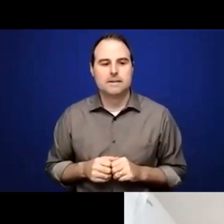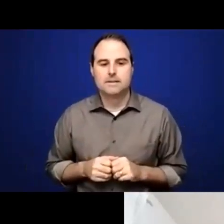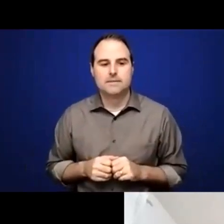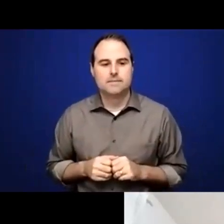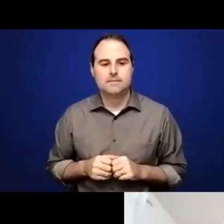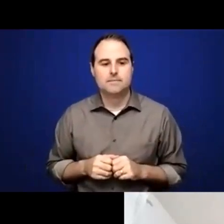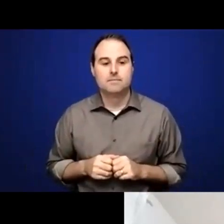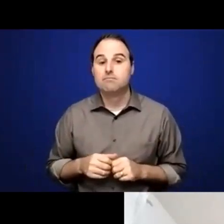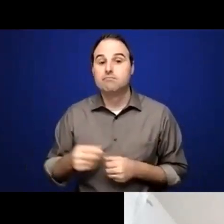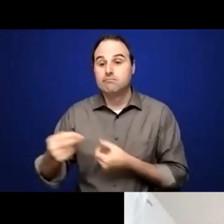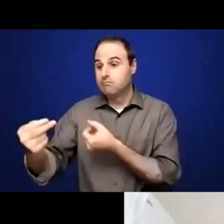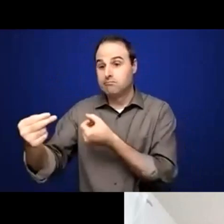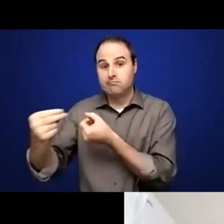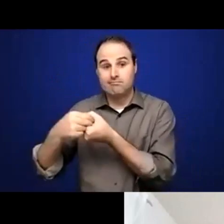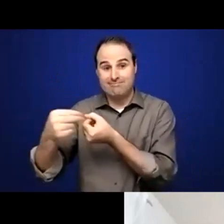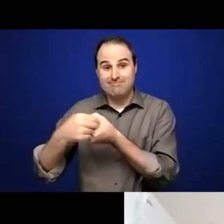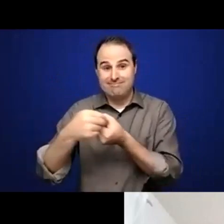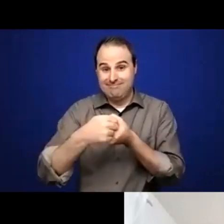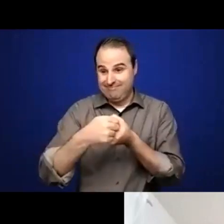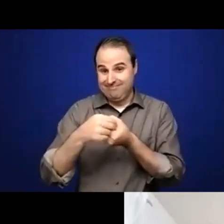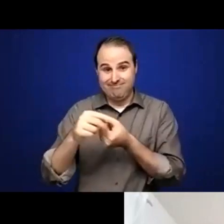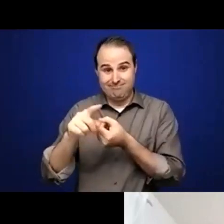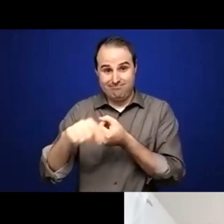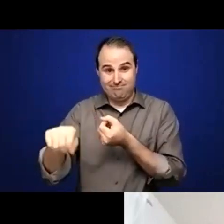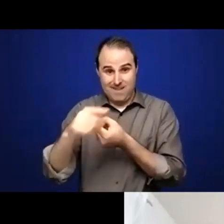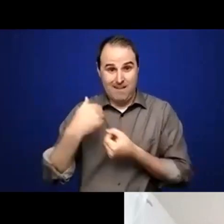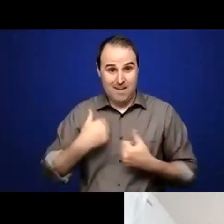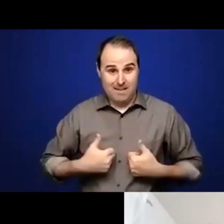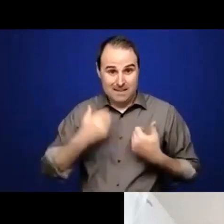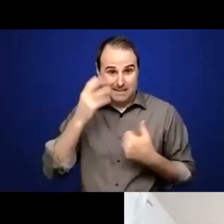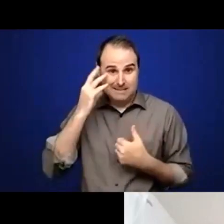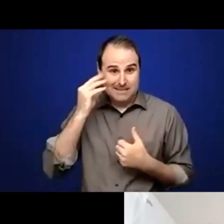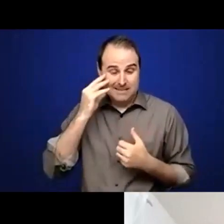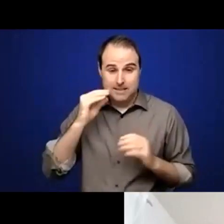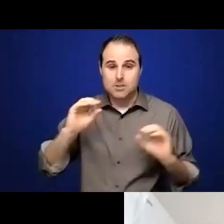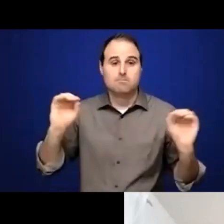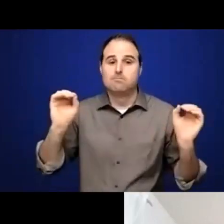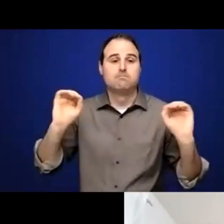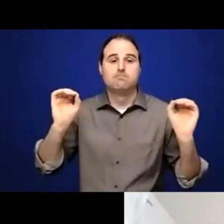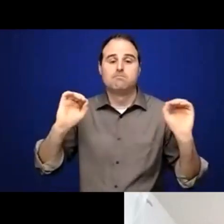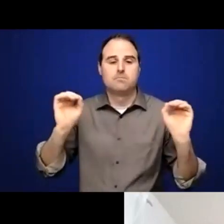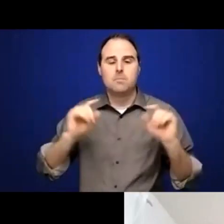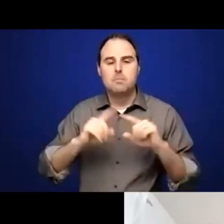with lived experience, but all our partners--